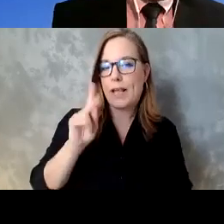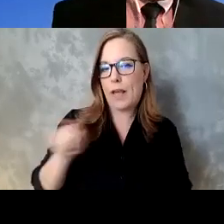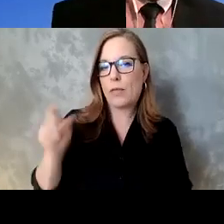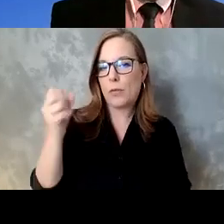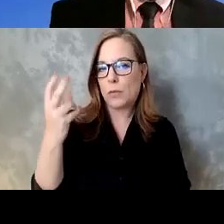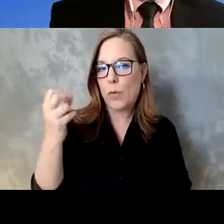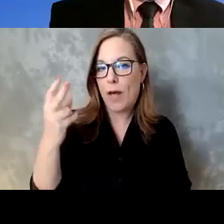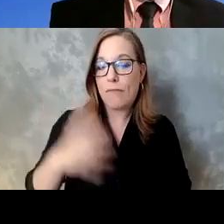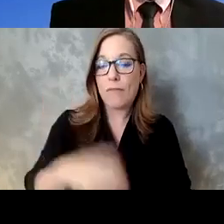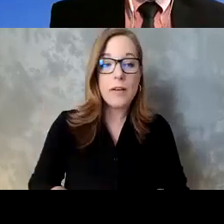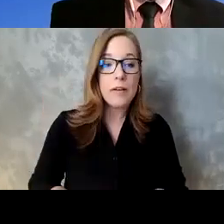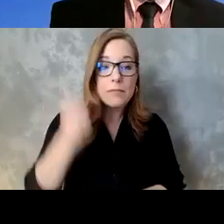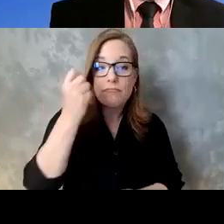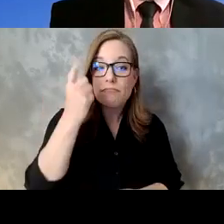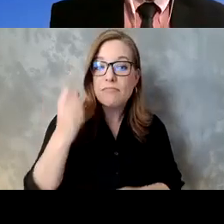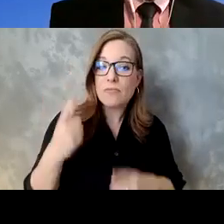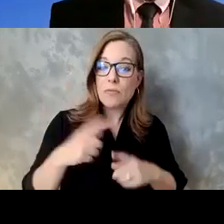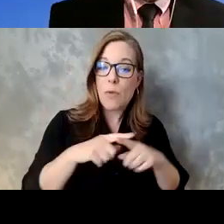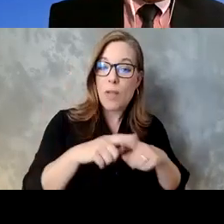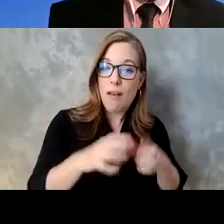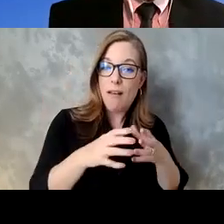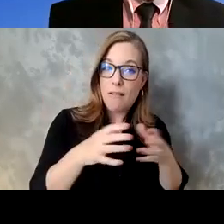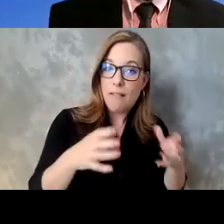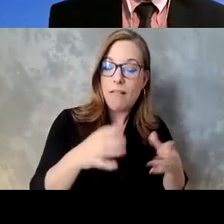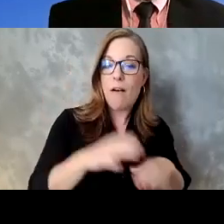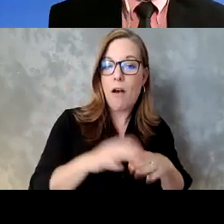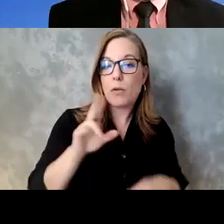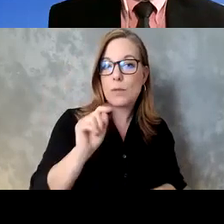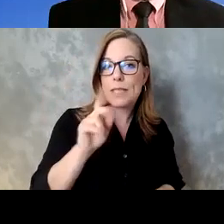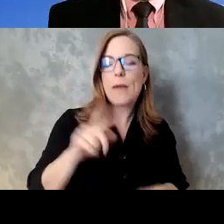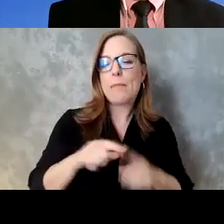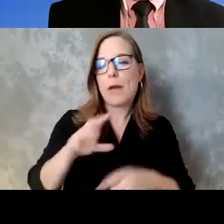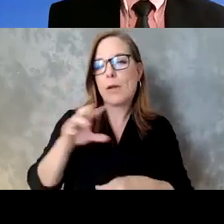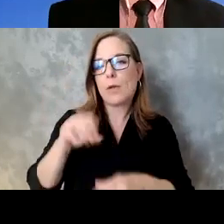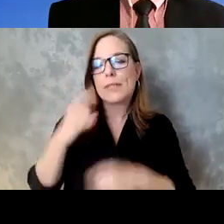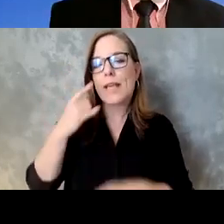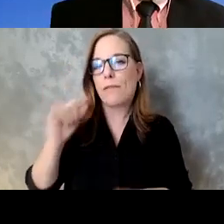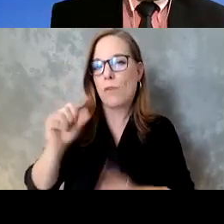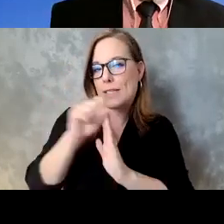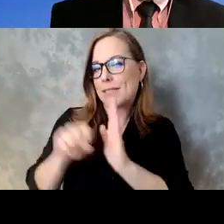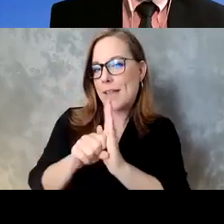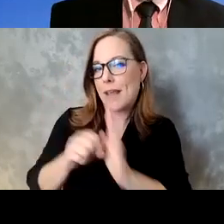heavily on UTK it also includes the California State Preschool Program. Which the CDE operates